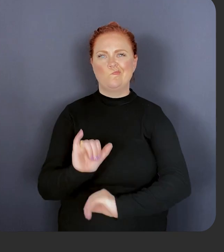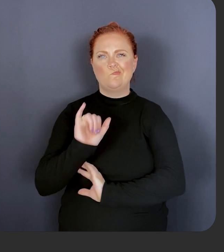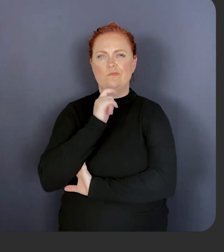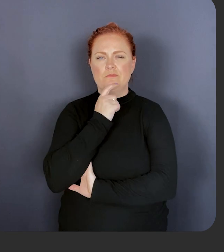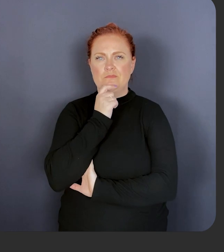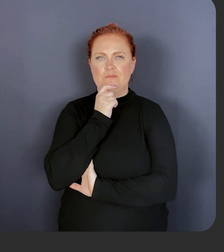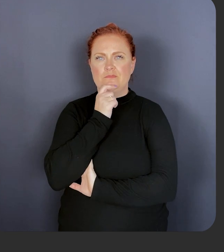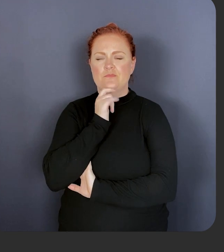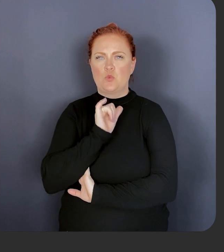Why?